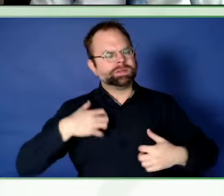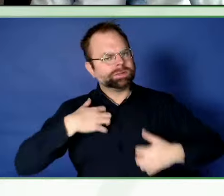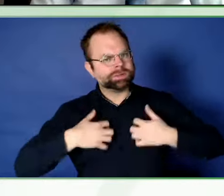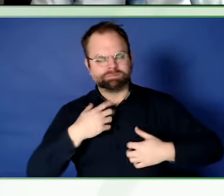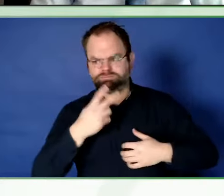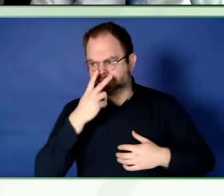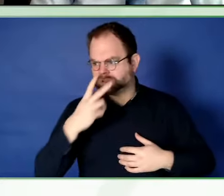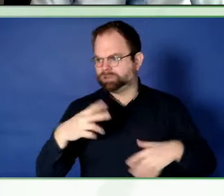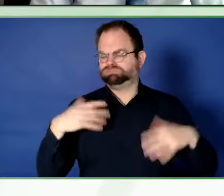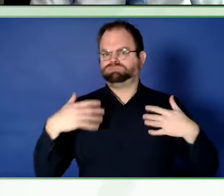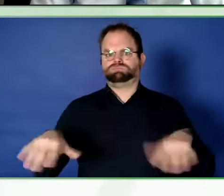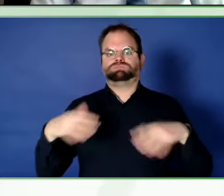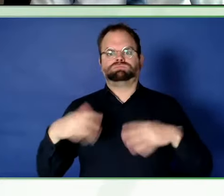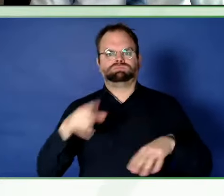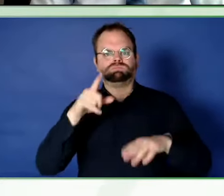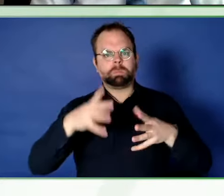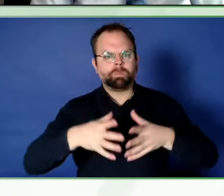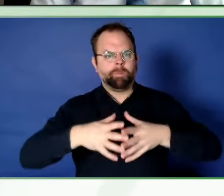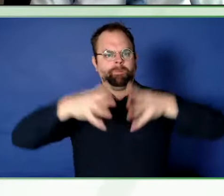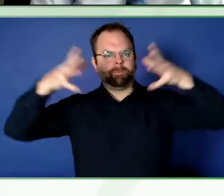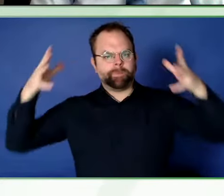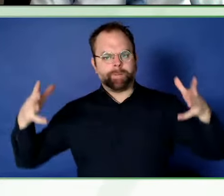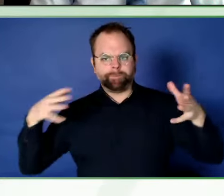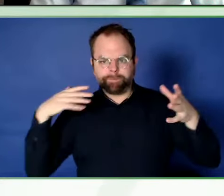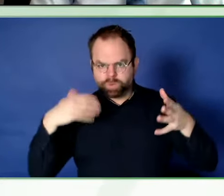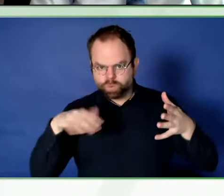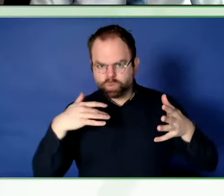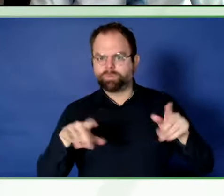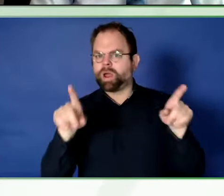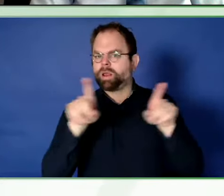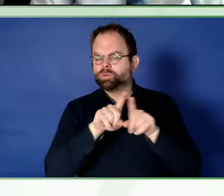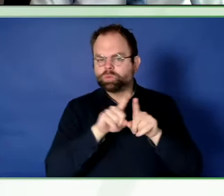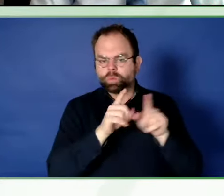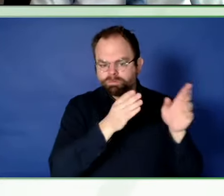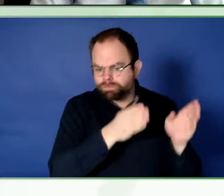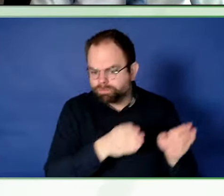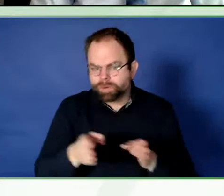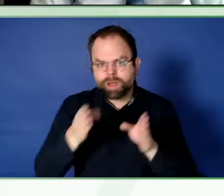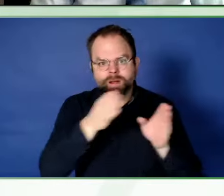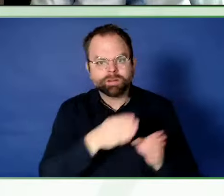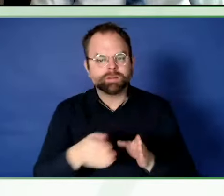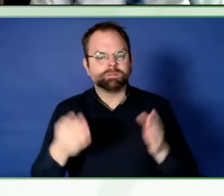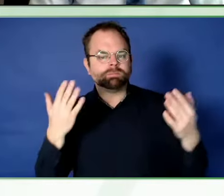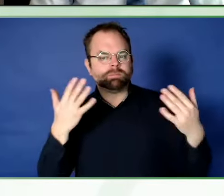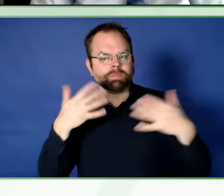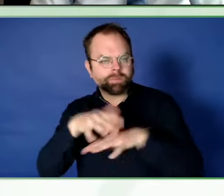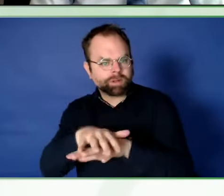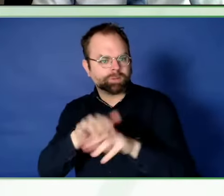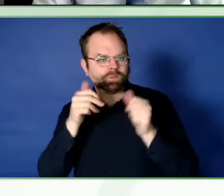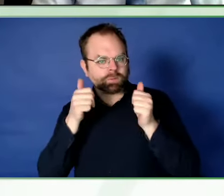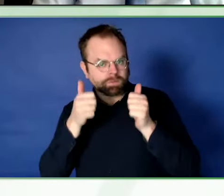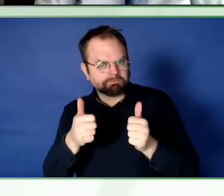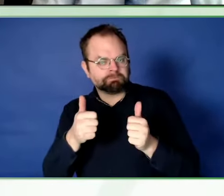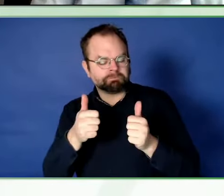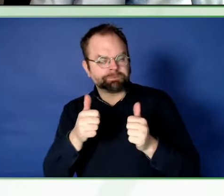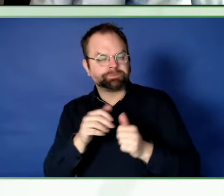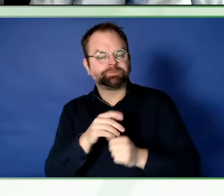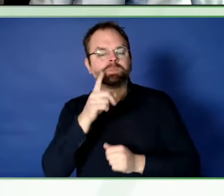to explain to our audience the details of it. Yes, of course.